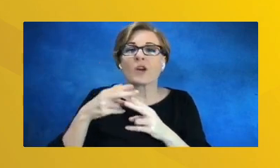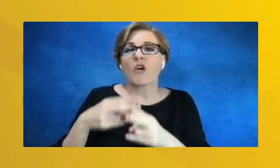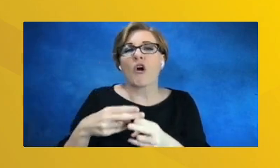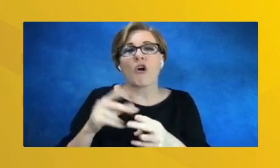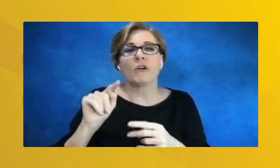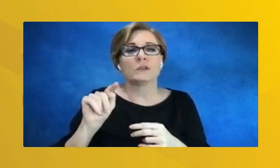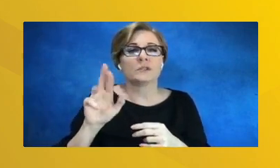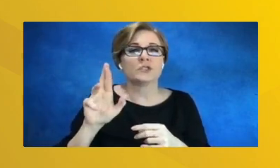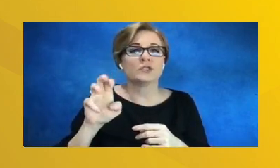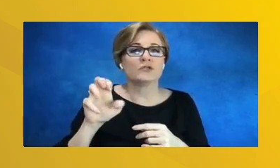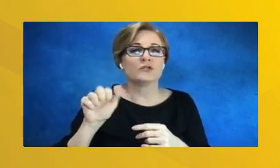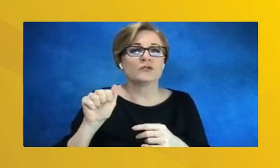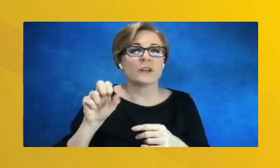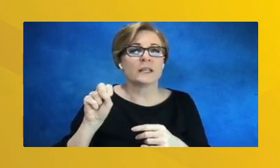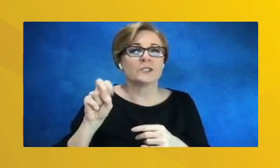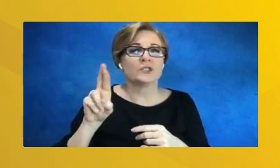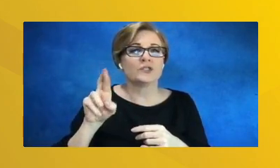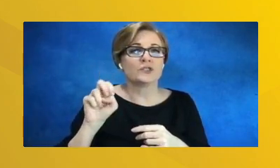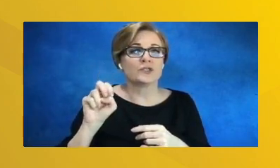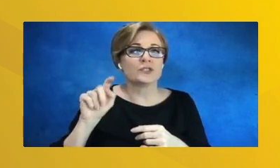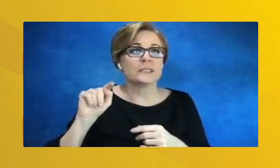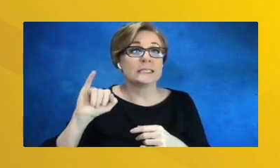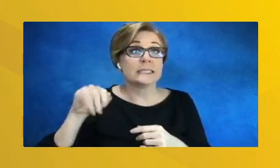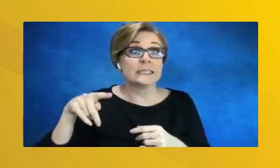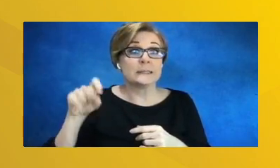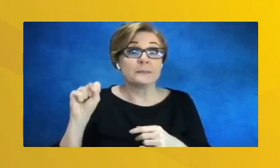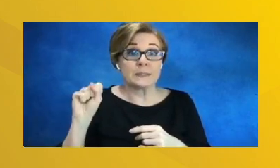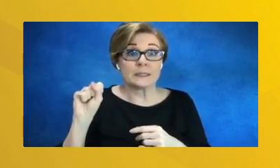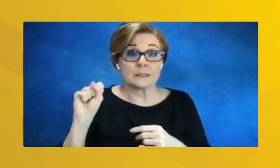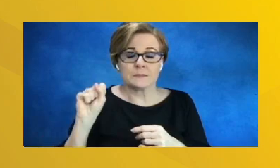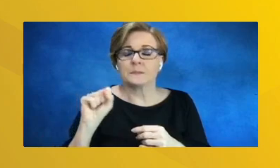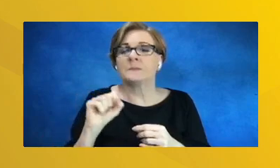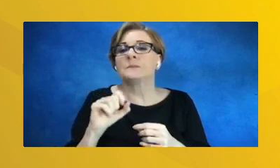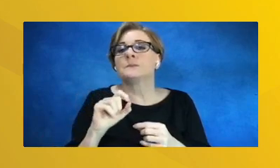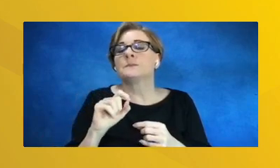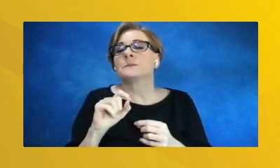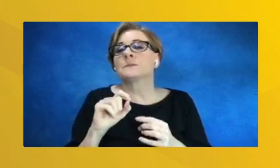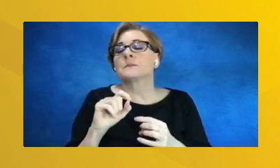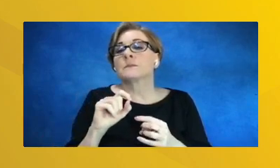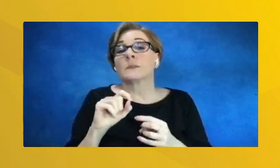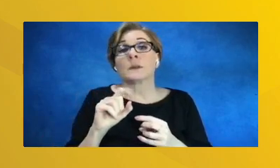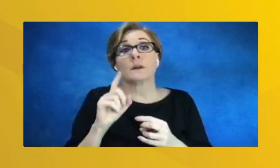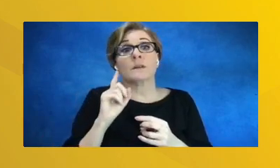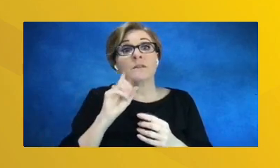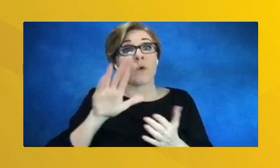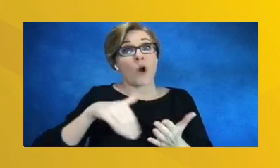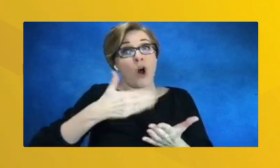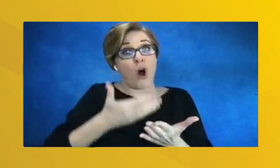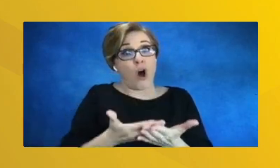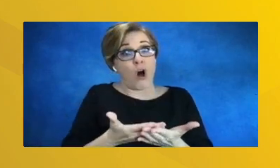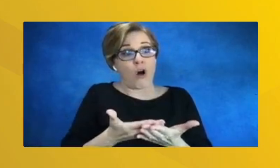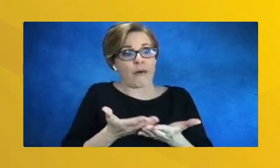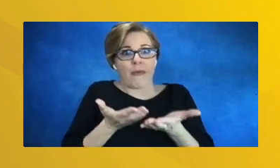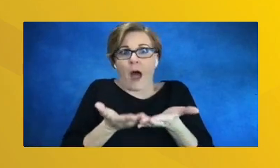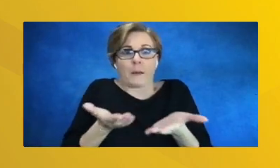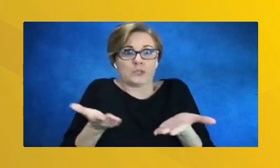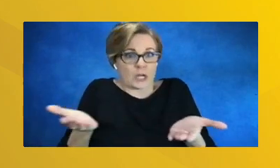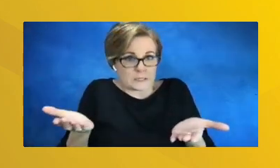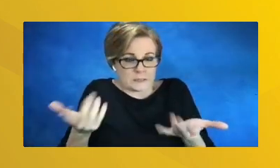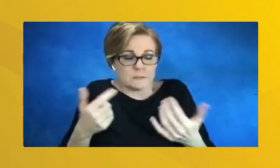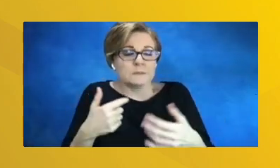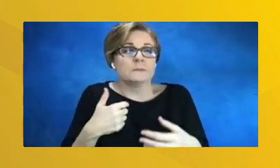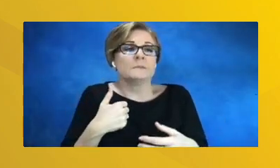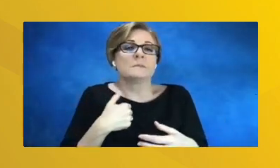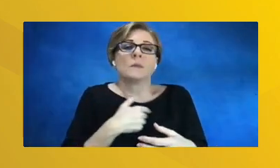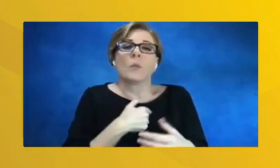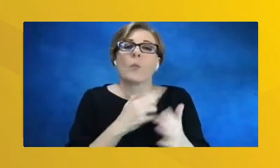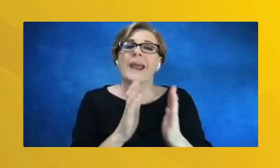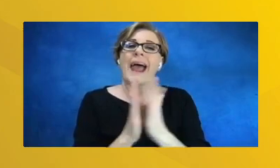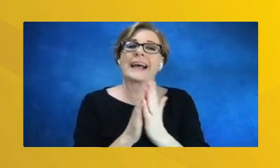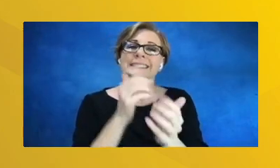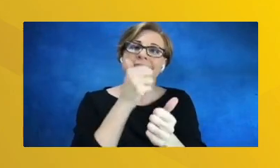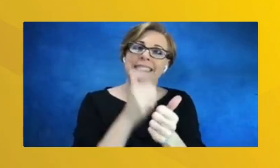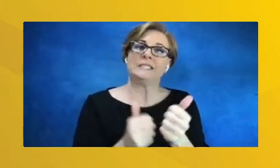So in all of these objects, we have asked each of our educators to create a quick 30